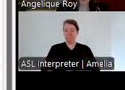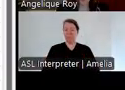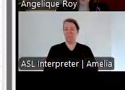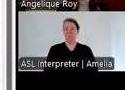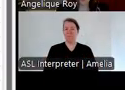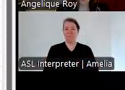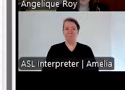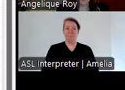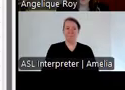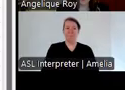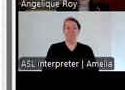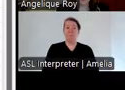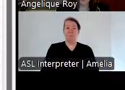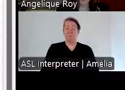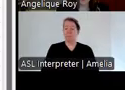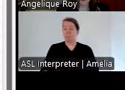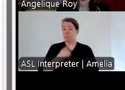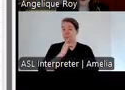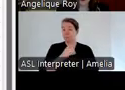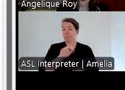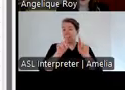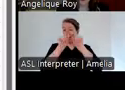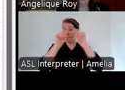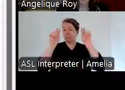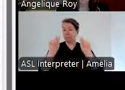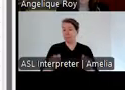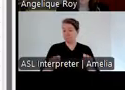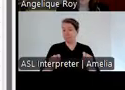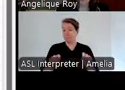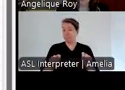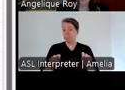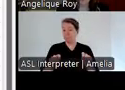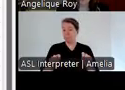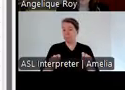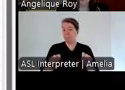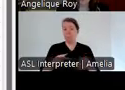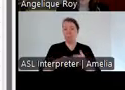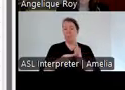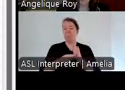So, this template is for the purpose of recording all your video databases,